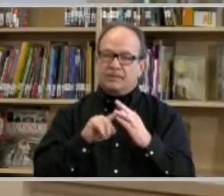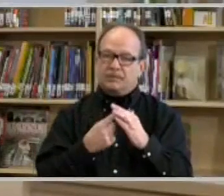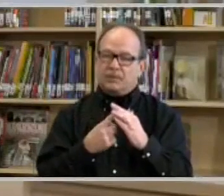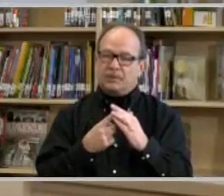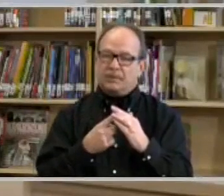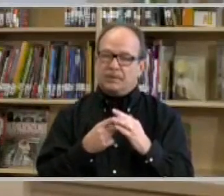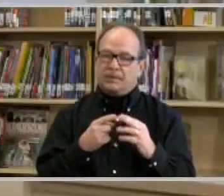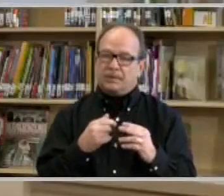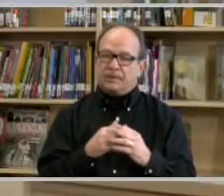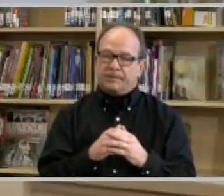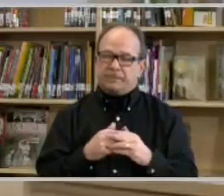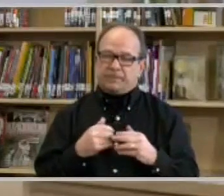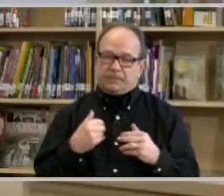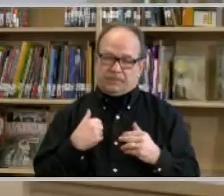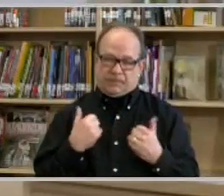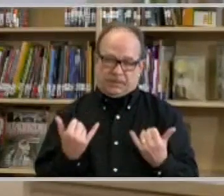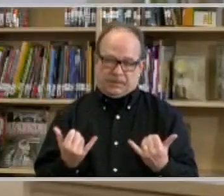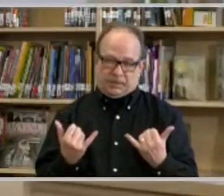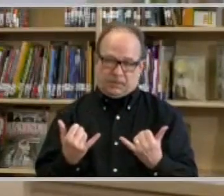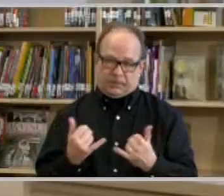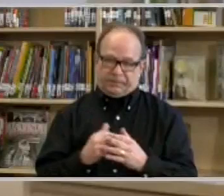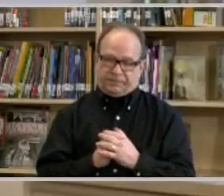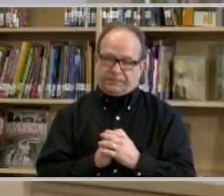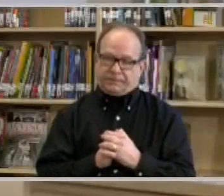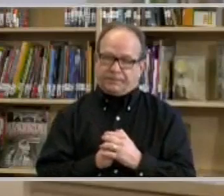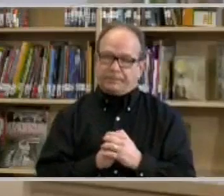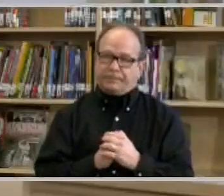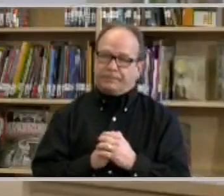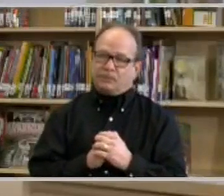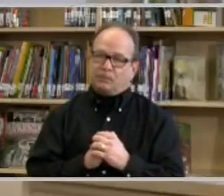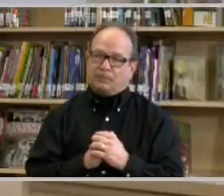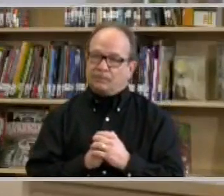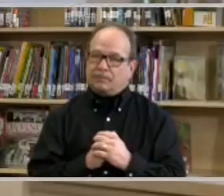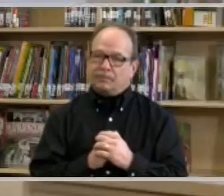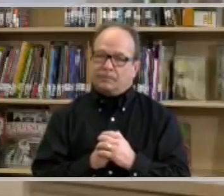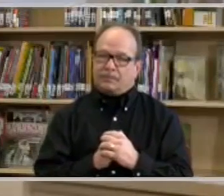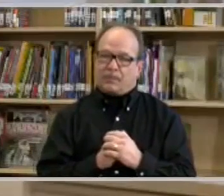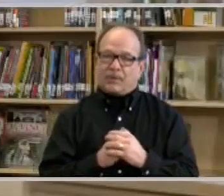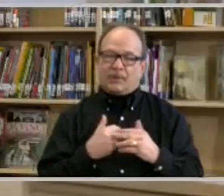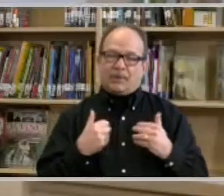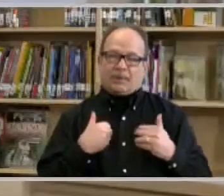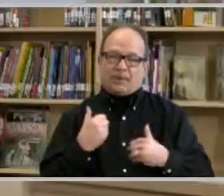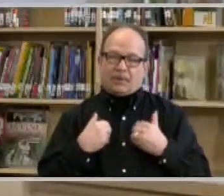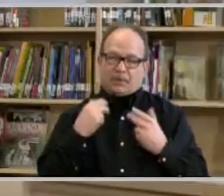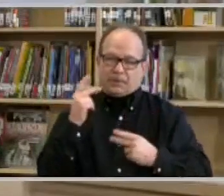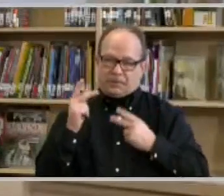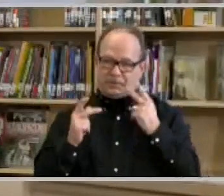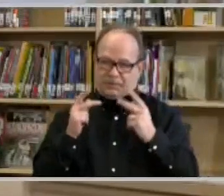THE ELIGIBILITY AGE FOR THE POLICE CADET PROGRAM, AND SO NOW